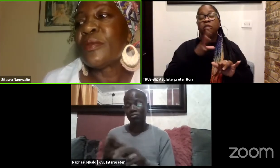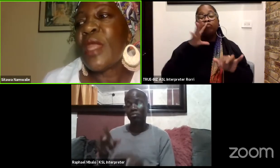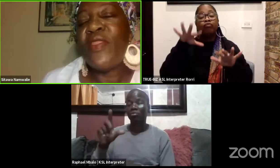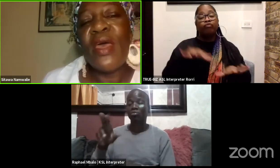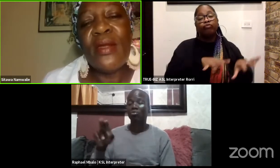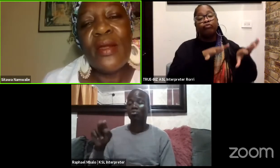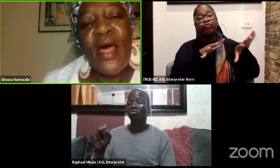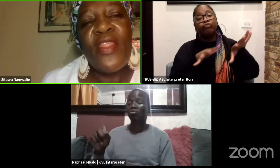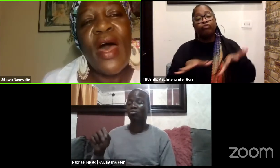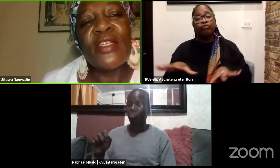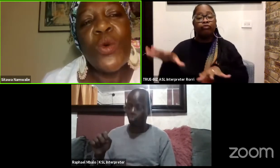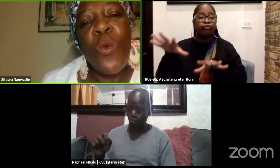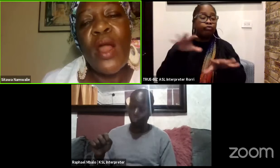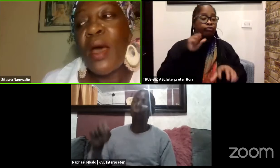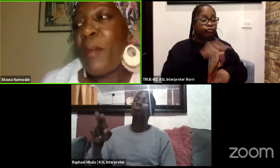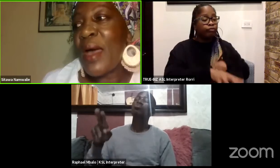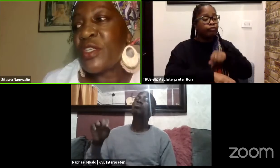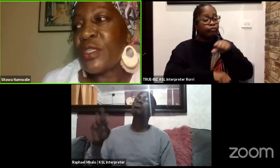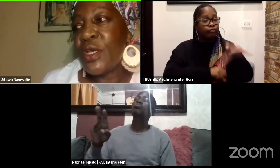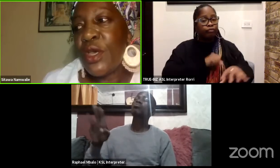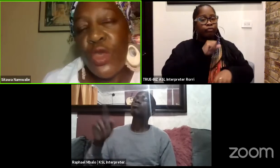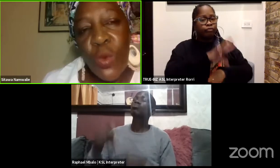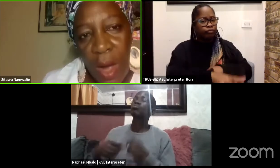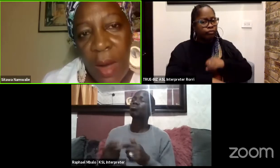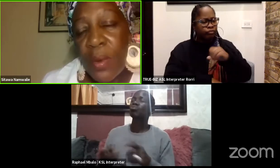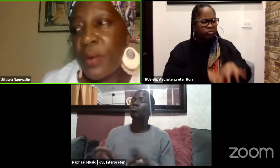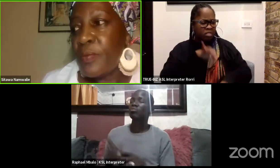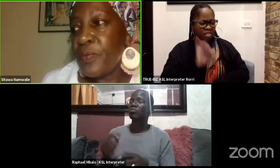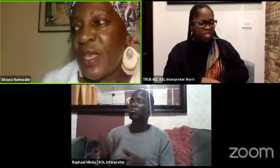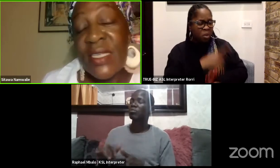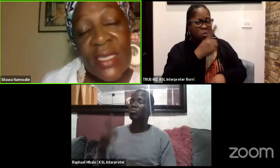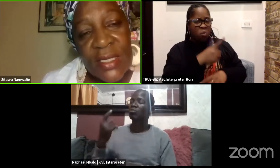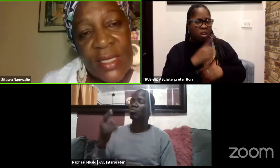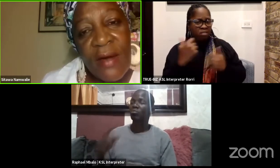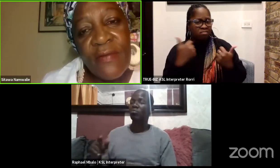"And then that one match, you were up, six love, 4-1.